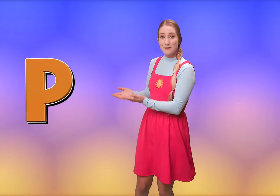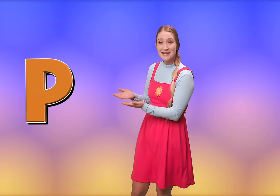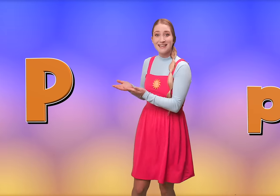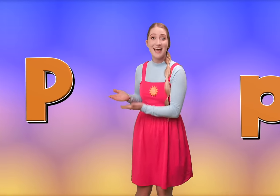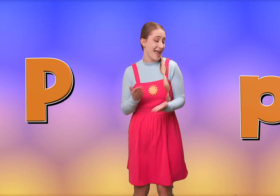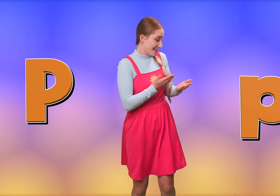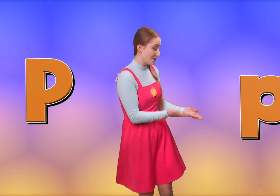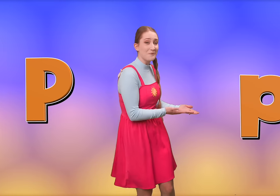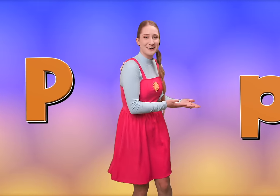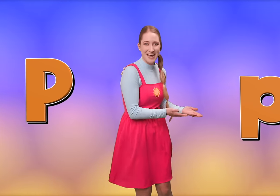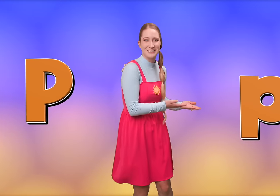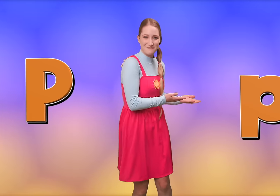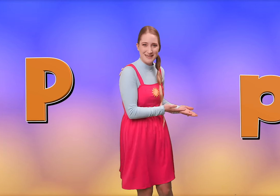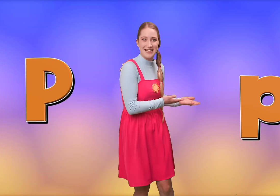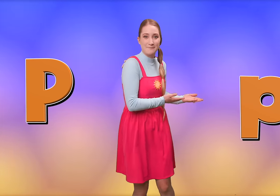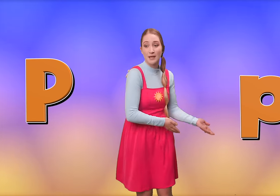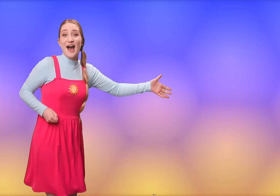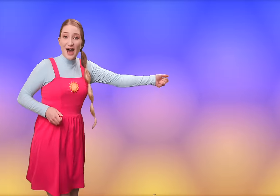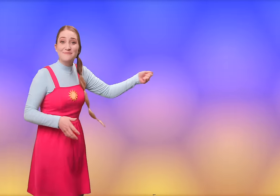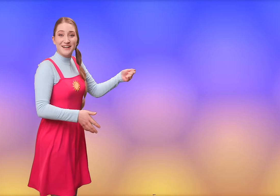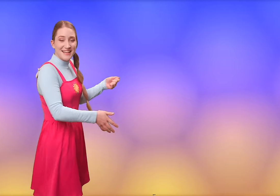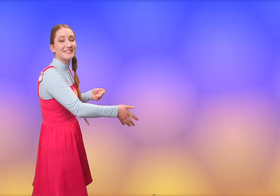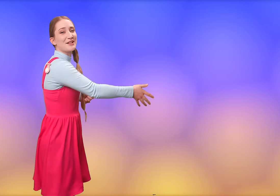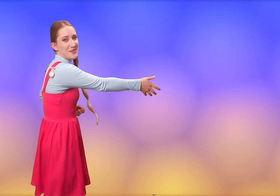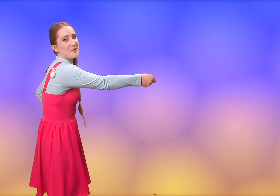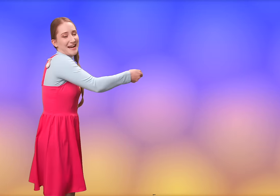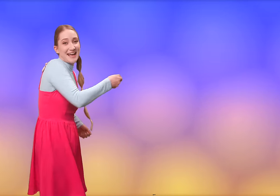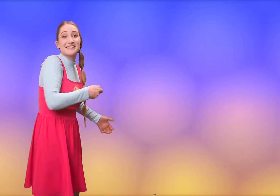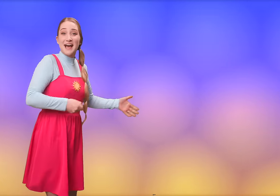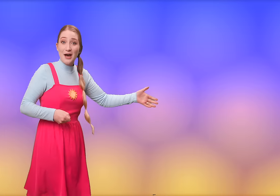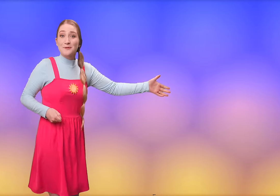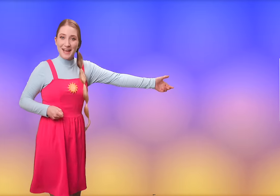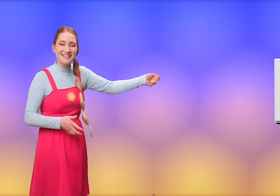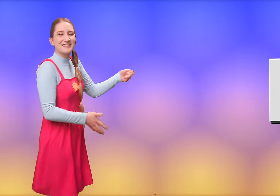P and Lowercase P Uppercase, Lowercase, Uppercase,